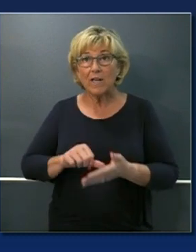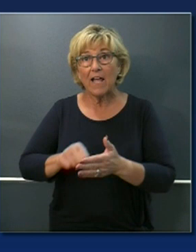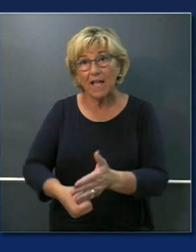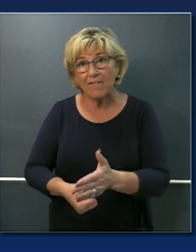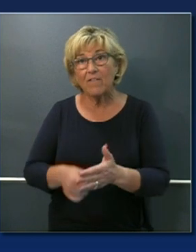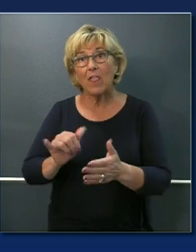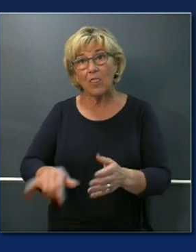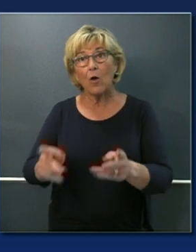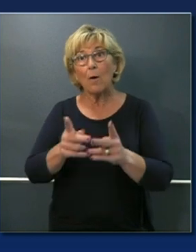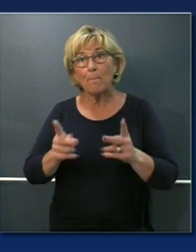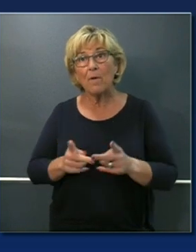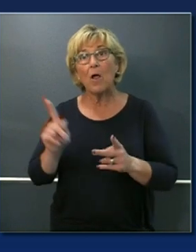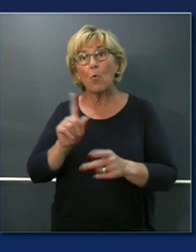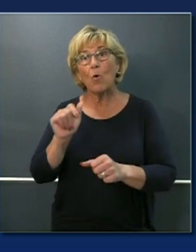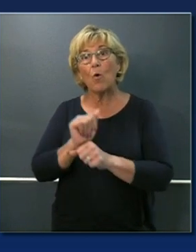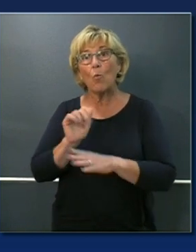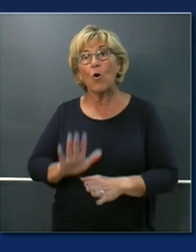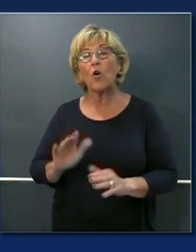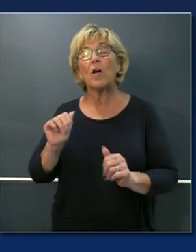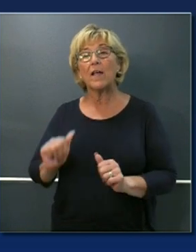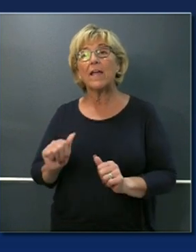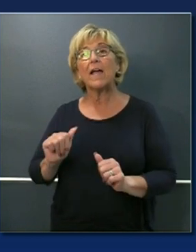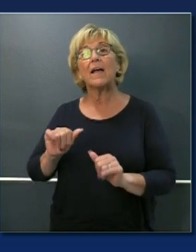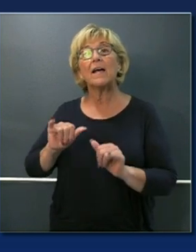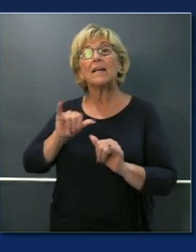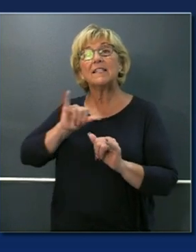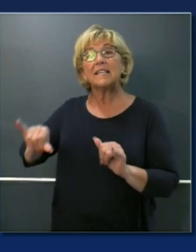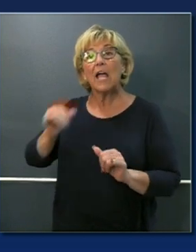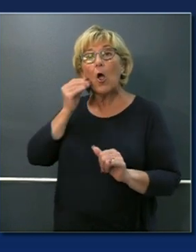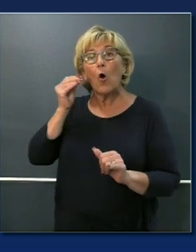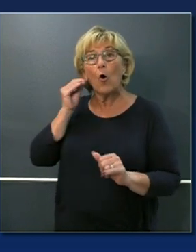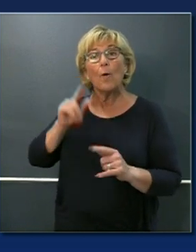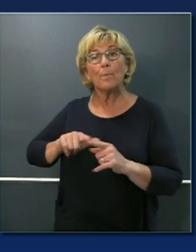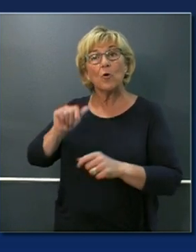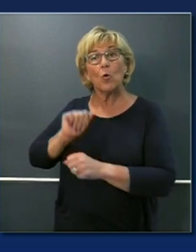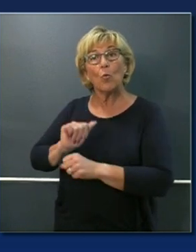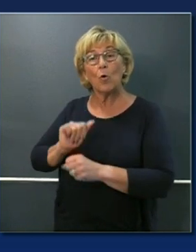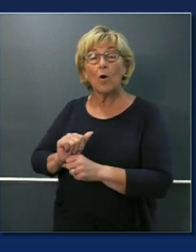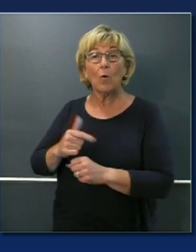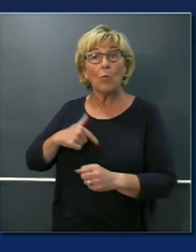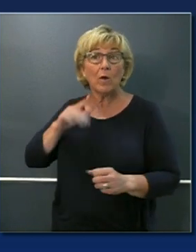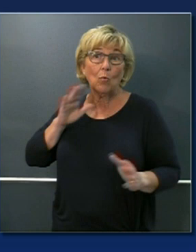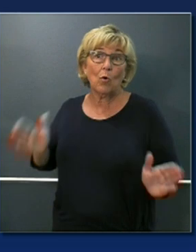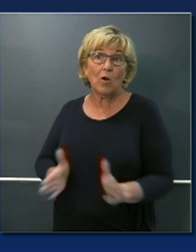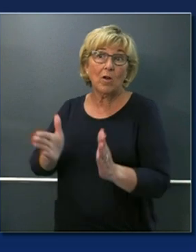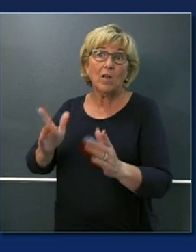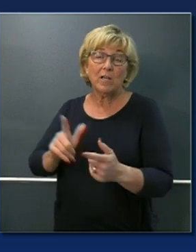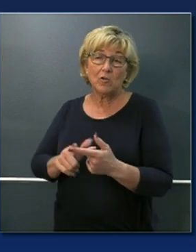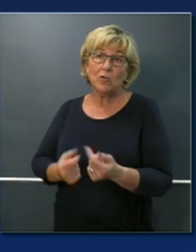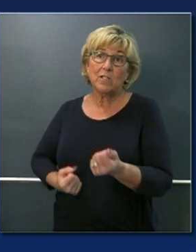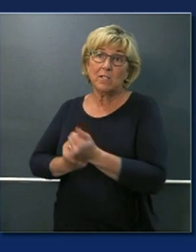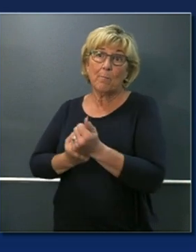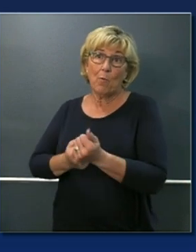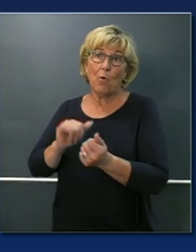IMPLEMENTING ADAPTATION TT LOWER THIS NOW SO WHEN WE ARE READY THOSE CHANGES WILL BE IN PLACE AND WHEN THE DATA TELLS US THE MOMENT IS RIGHT, THOSE